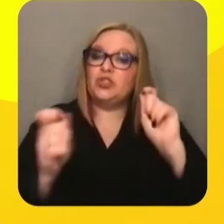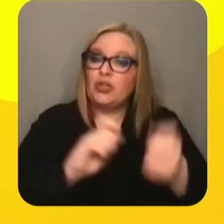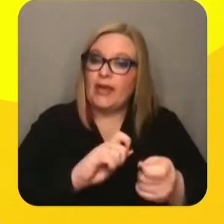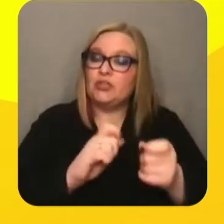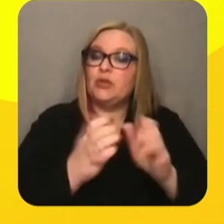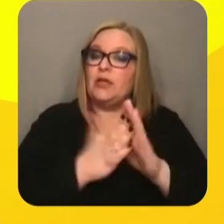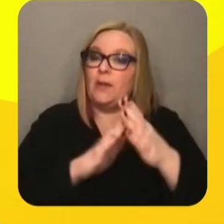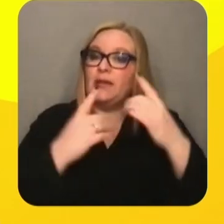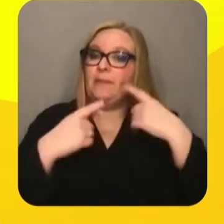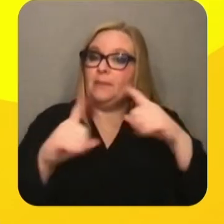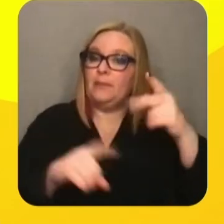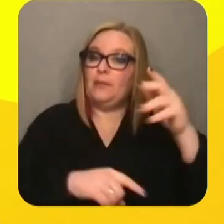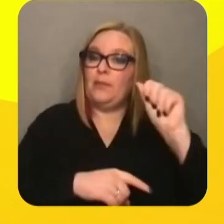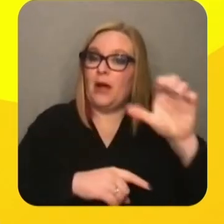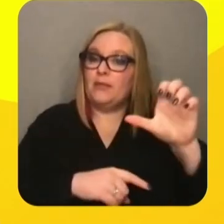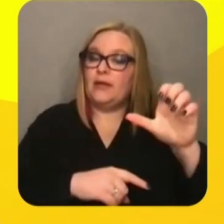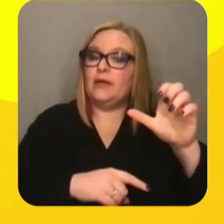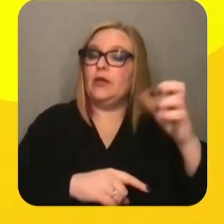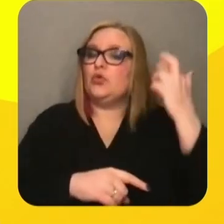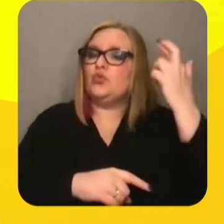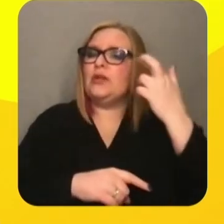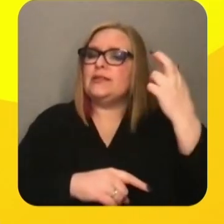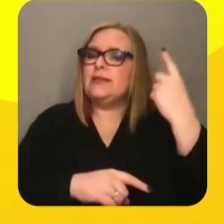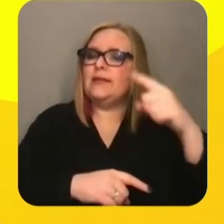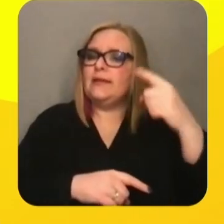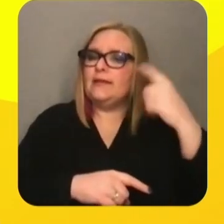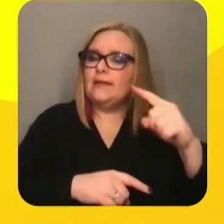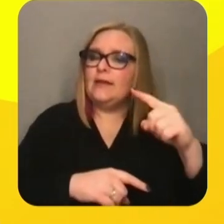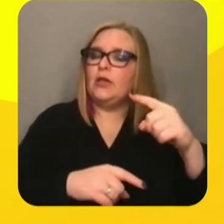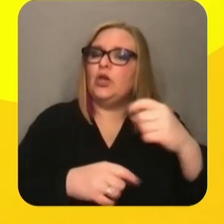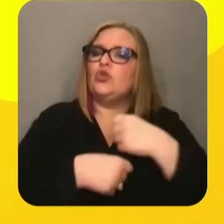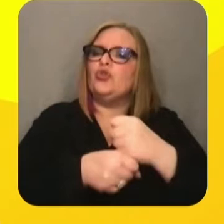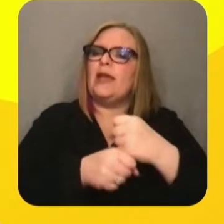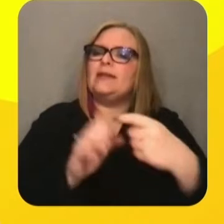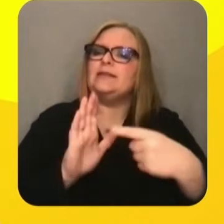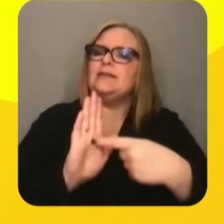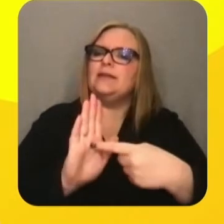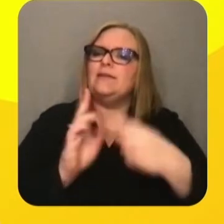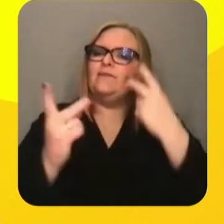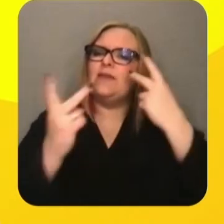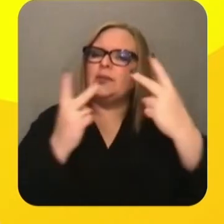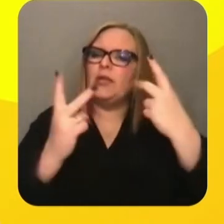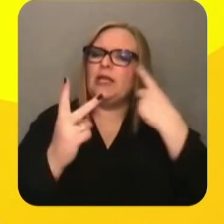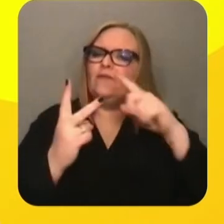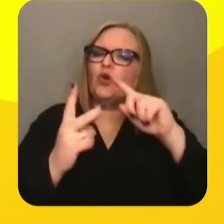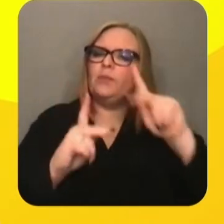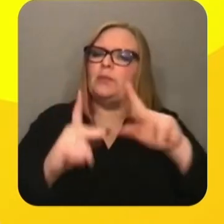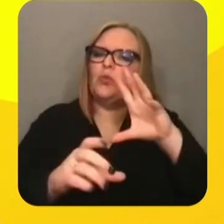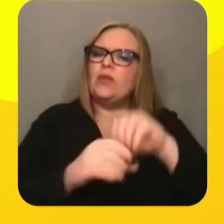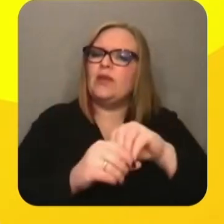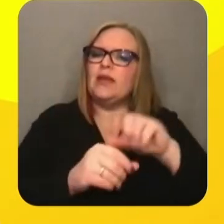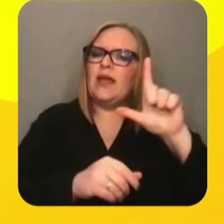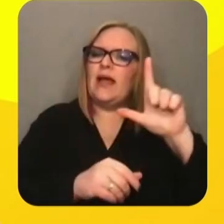the policies and why you're doing it creates a lot of visibility for those living within the LGBTQ+ community and kind of giving them